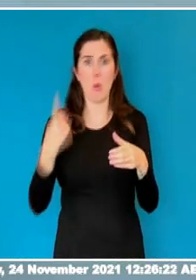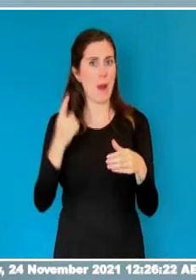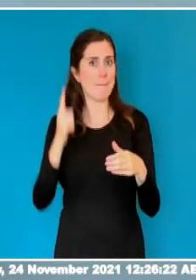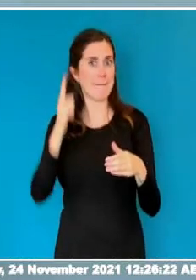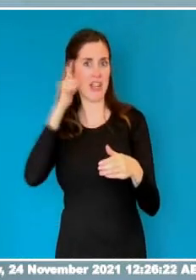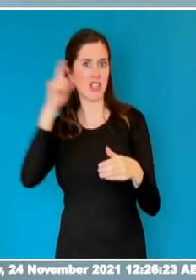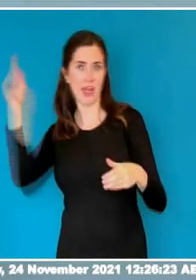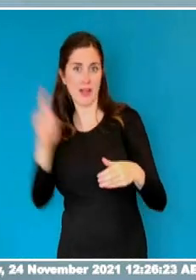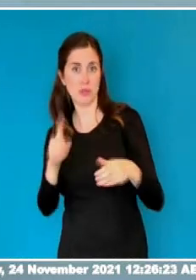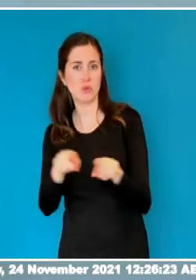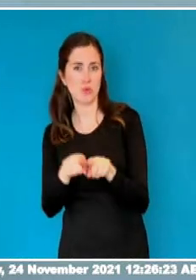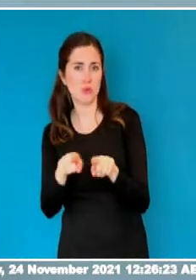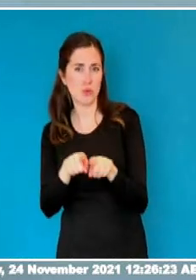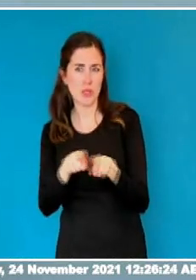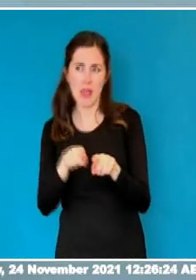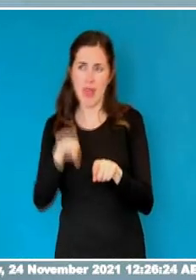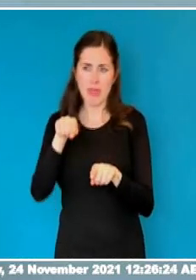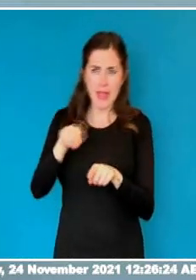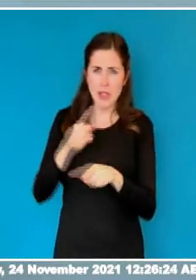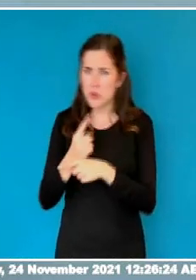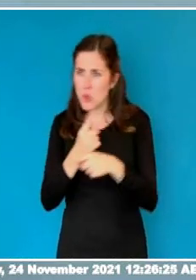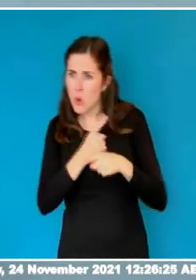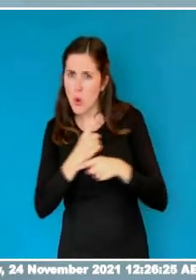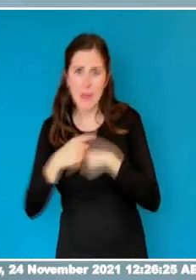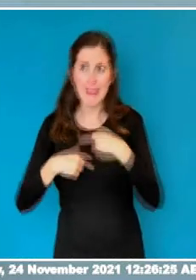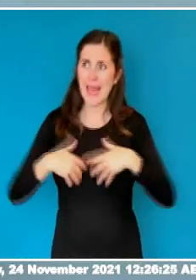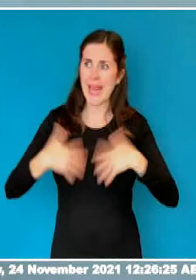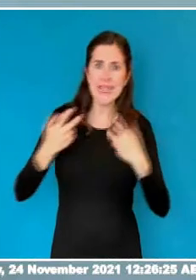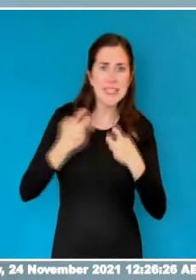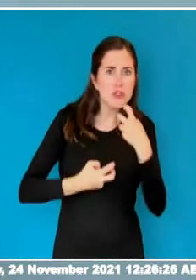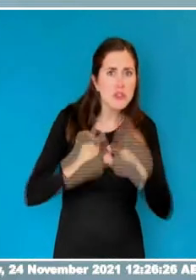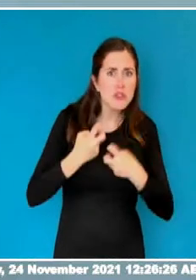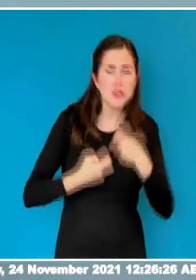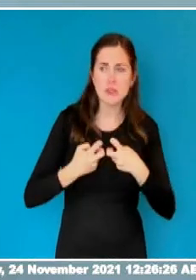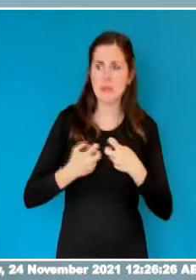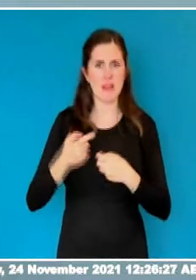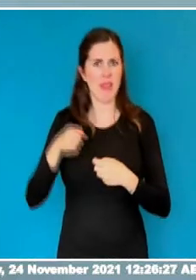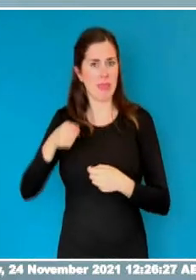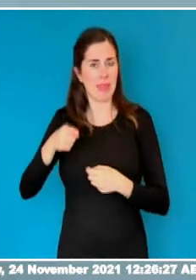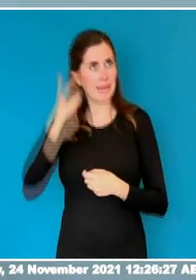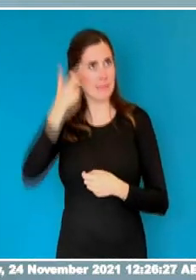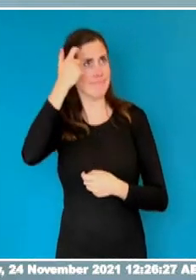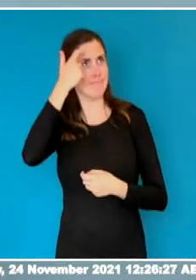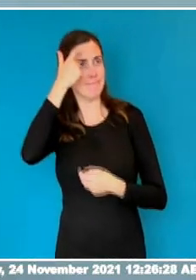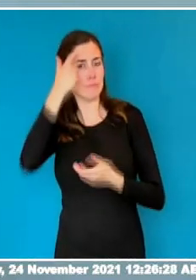looking at issues, escalating concerns, making observations and recommendations about things we could do or do differently.